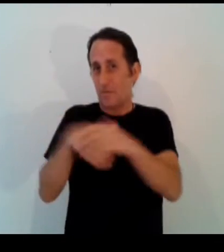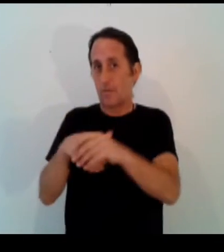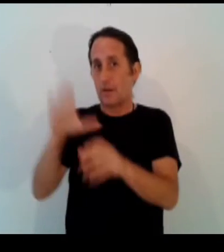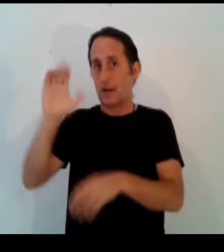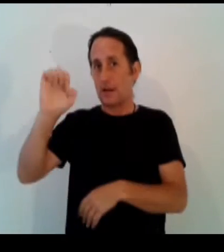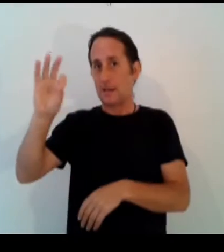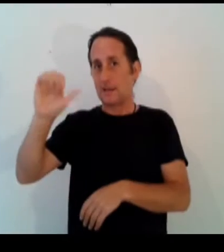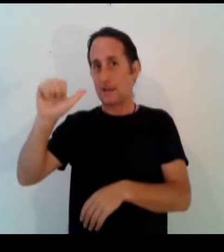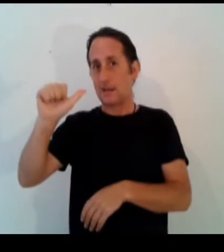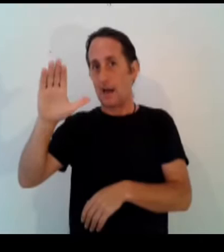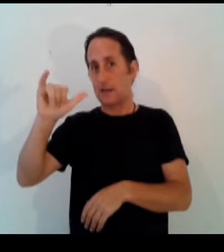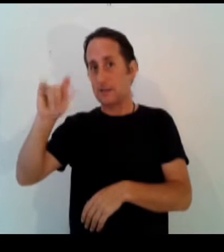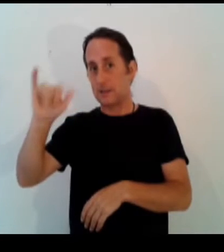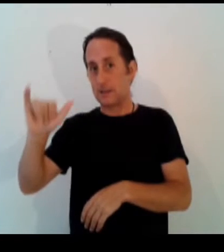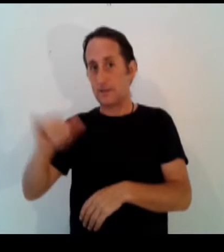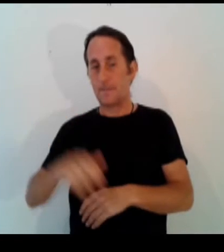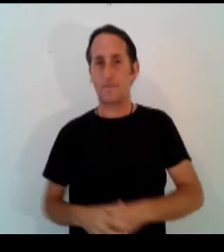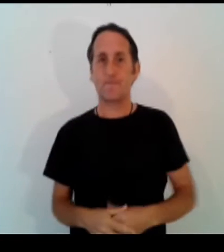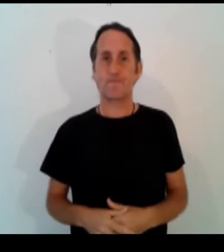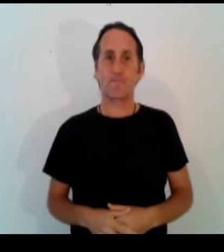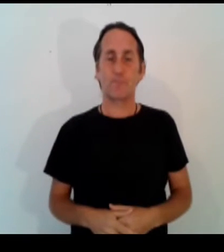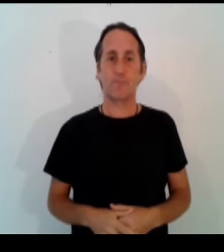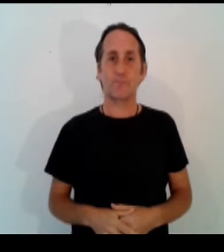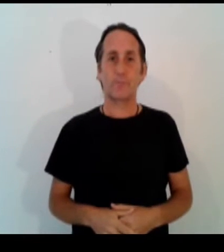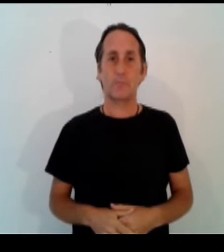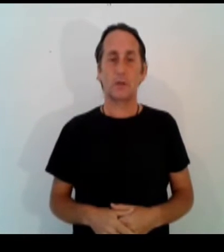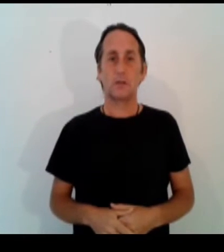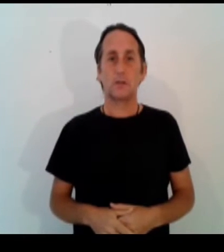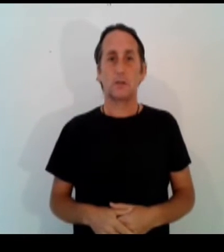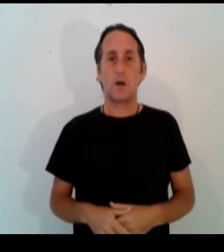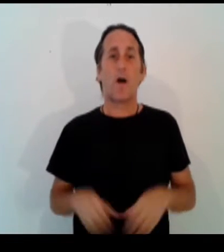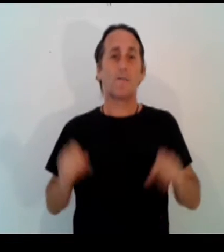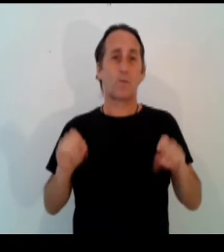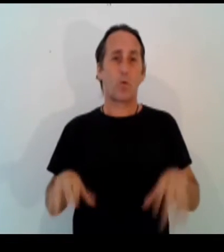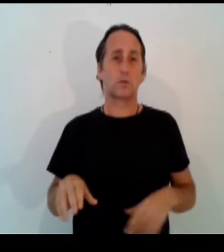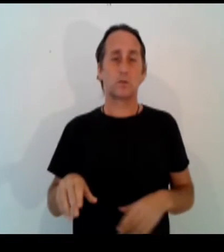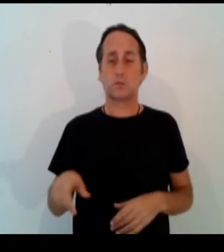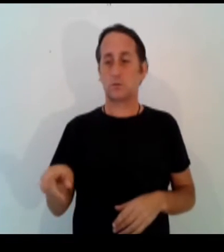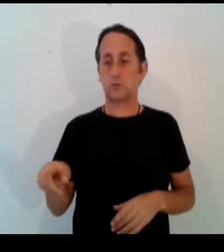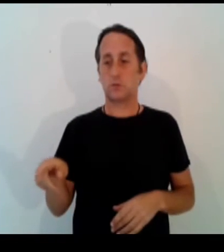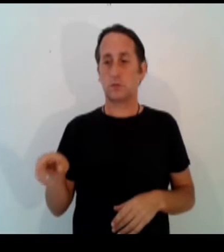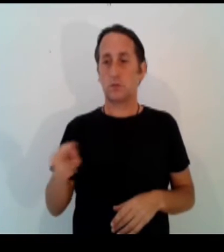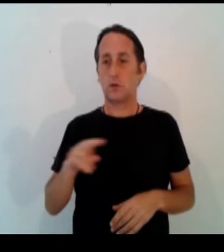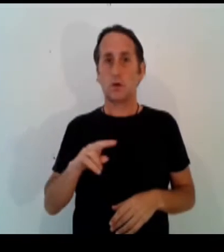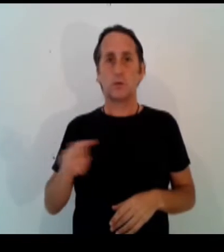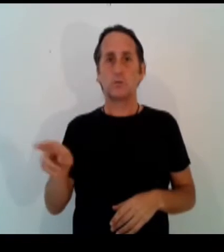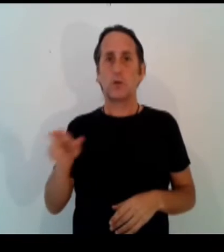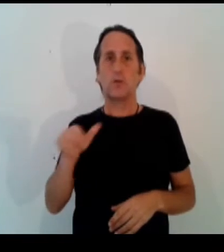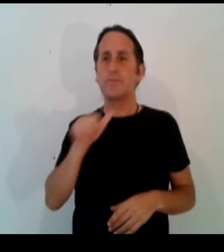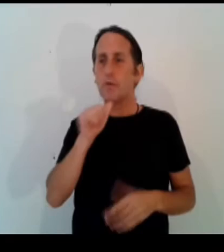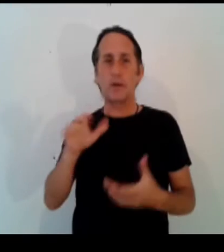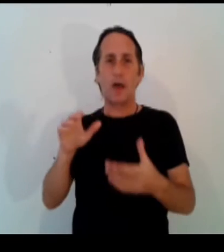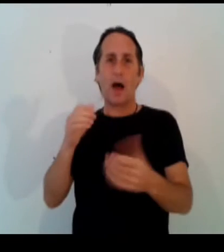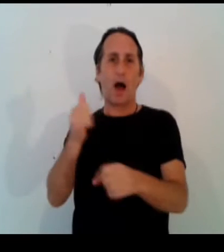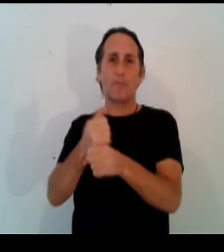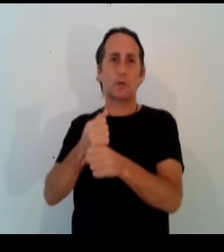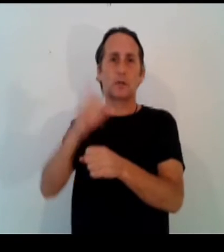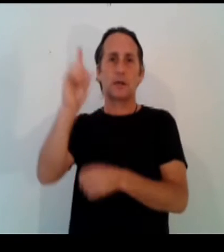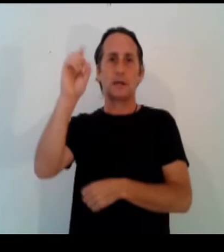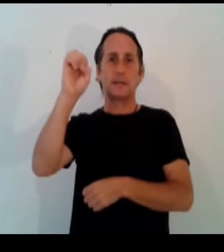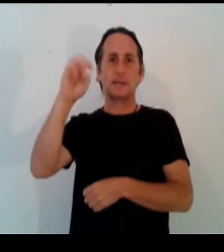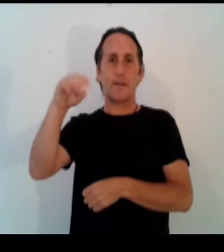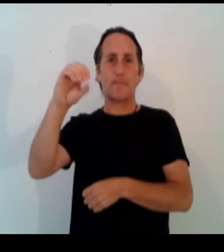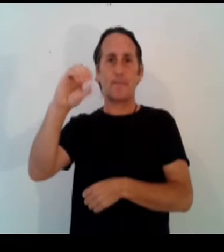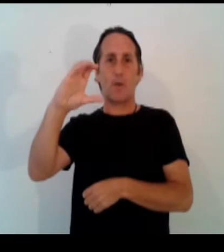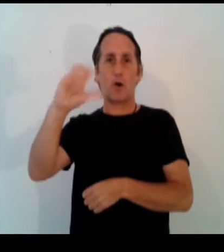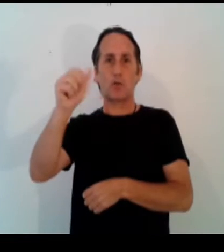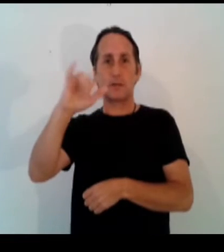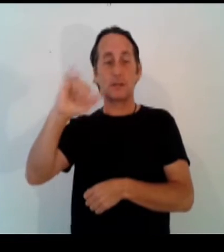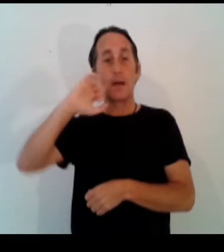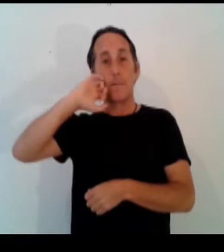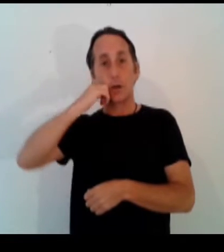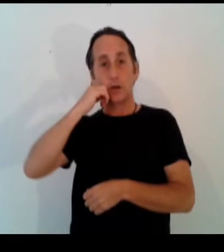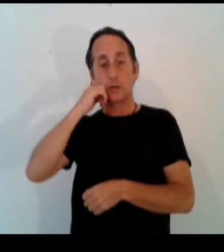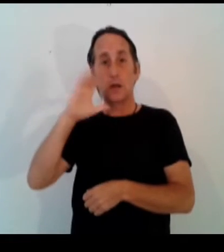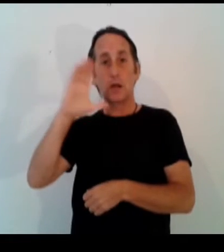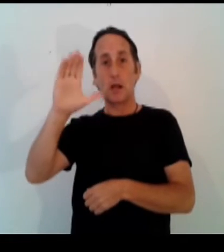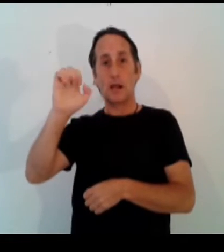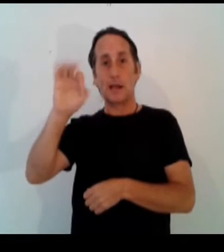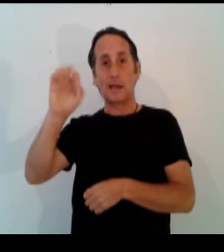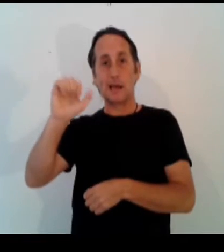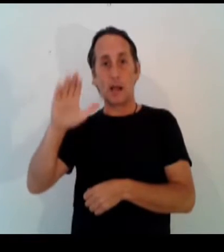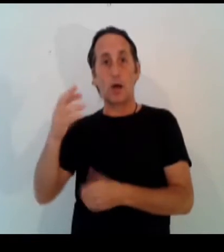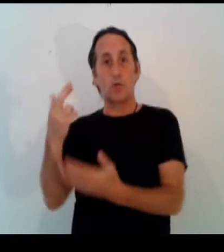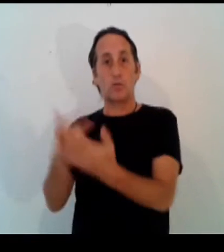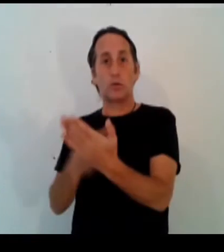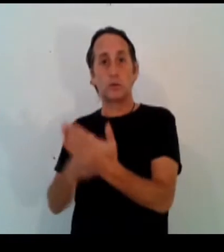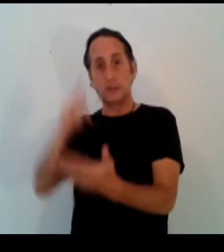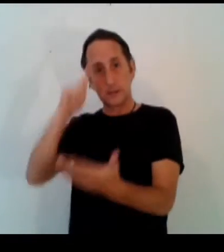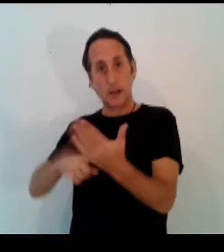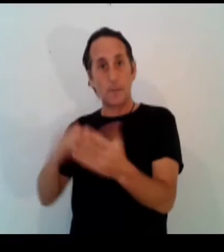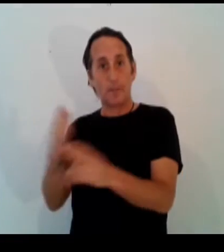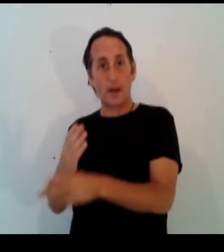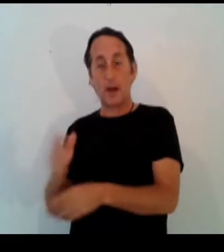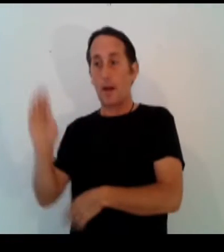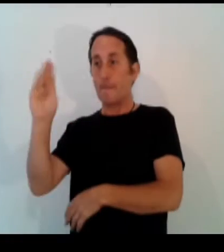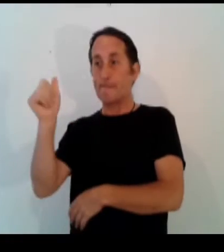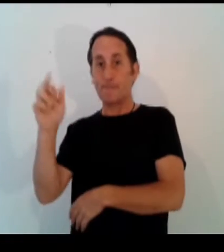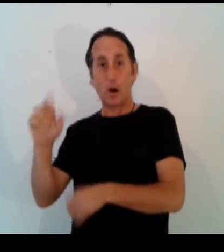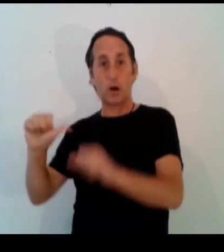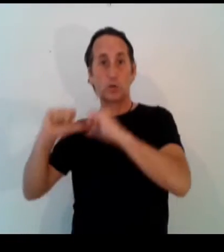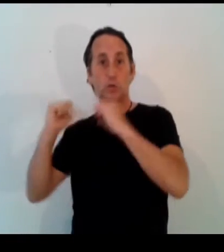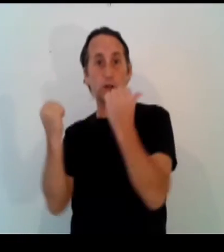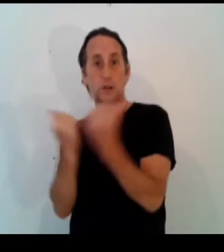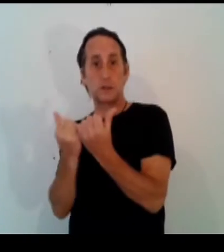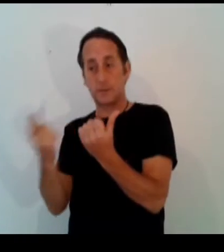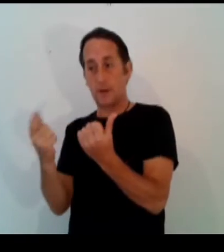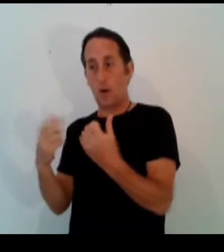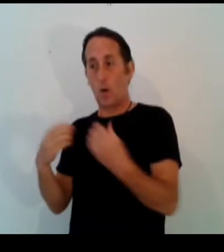And of course it's nothing to do with democracy either because the rules are decided by the BAR associations which are a branch of the bank.